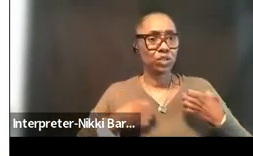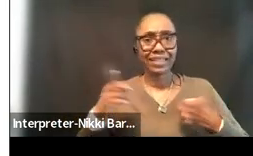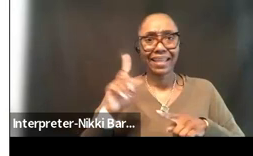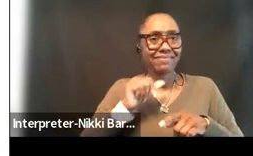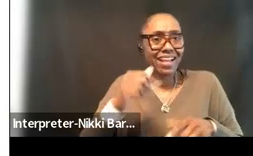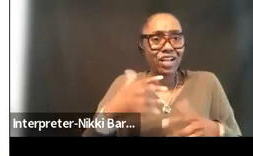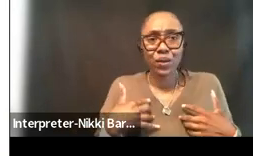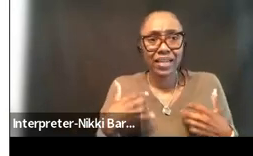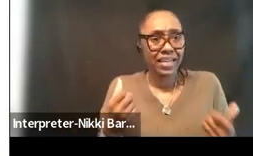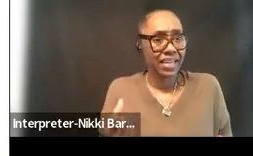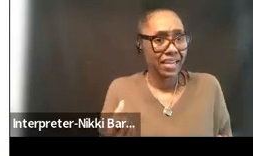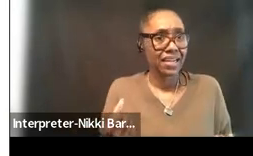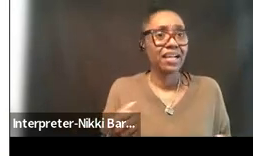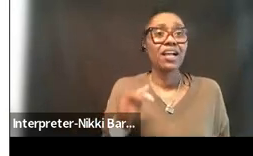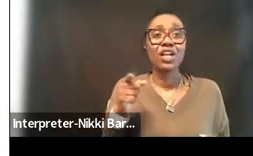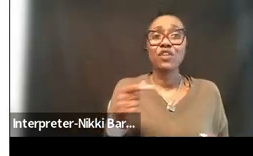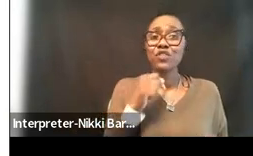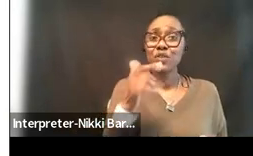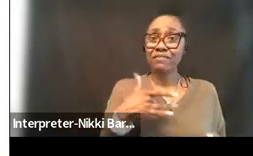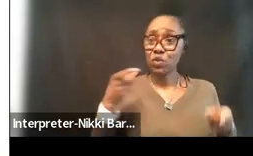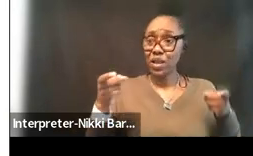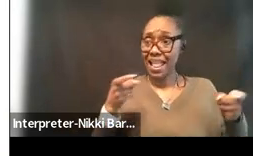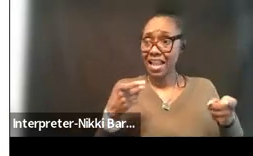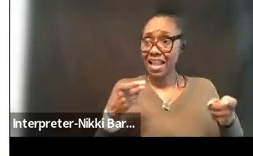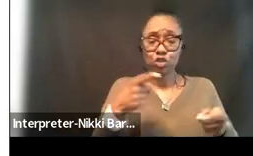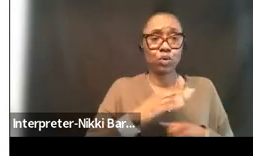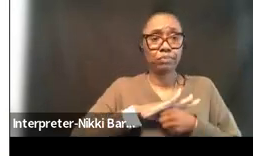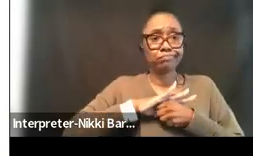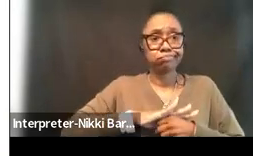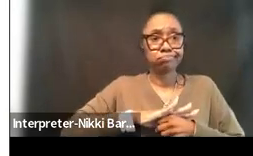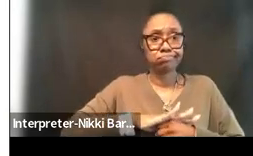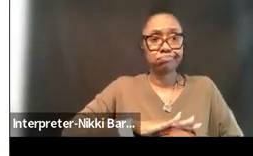If you're not coping through the emotions, you're repressing them and then they will explode.